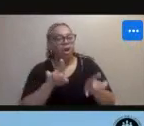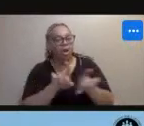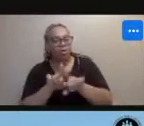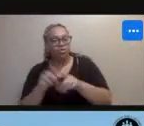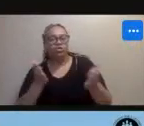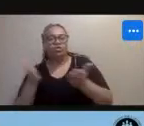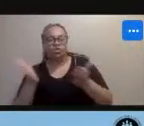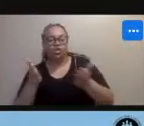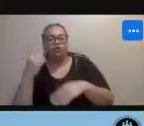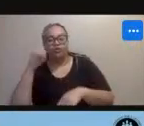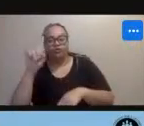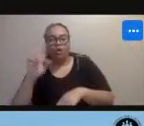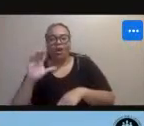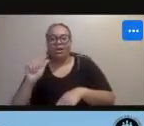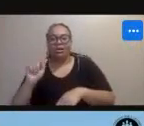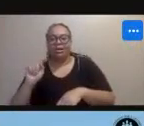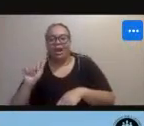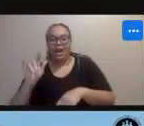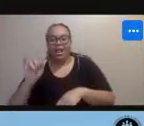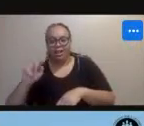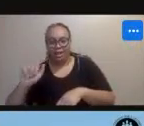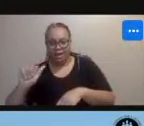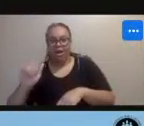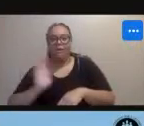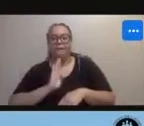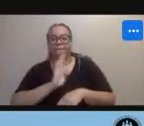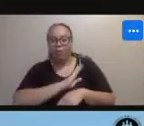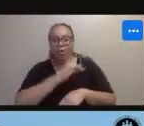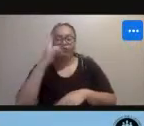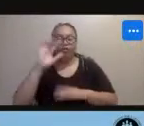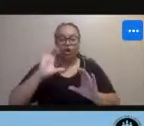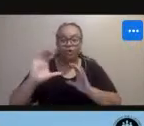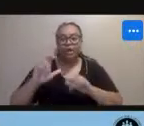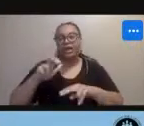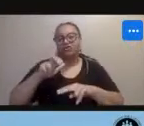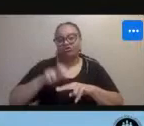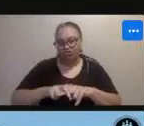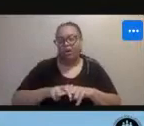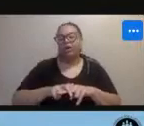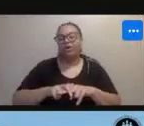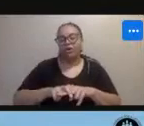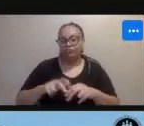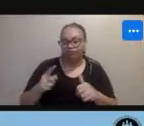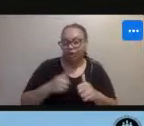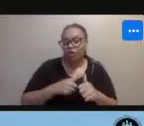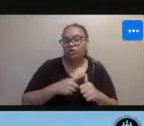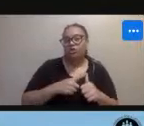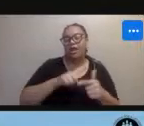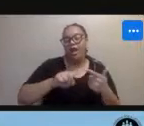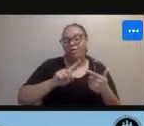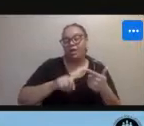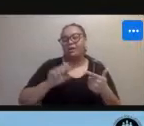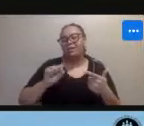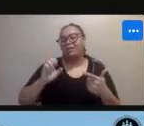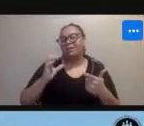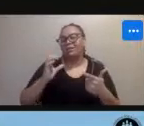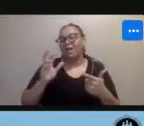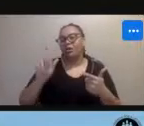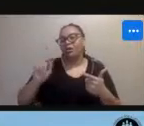EXTENSION PROGRAM AND I ALSO SERVED IN THE LEWIS CENTER FOR